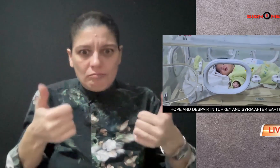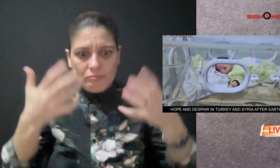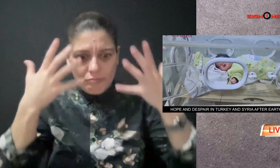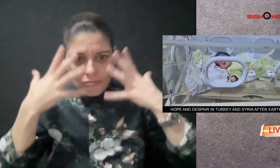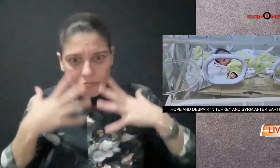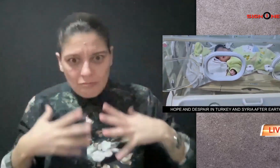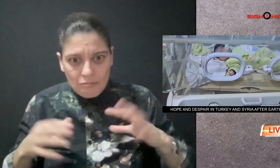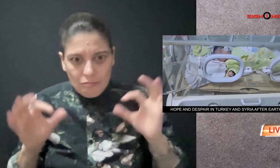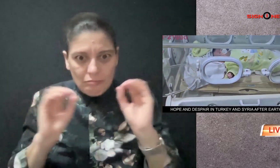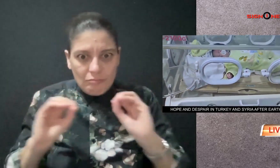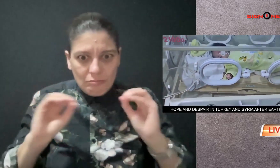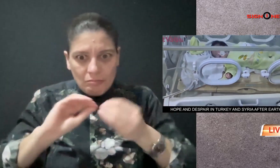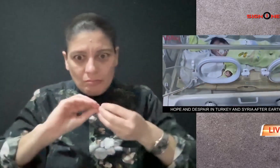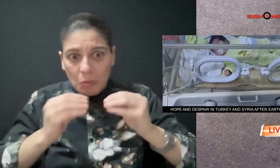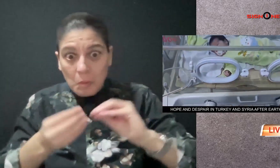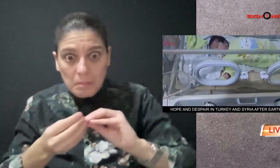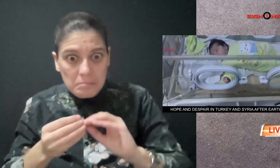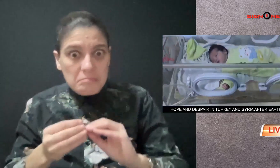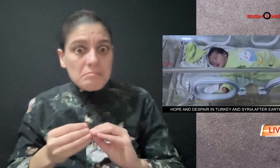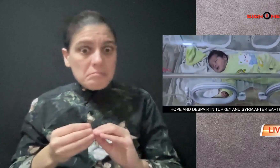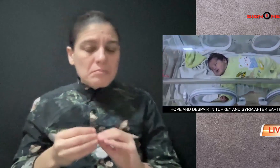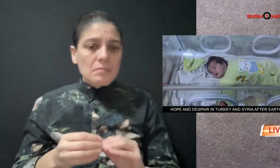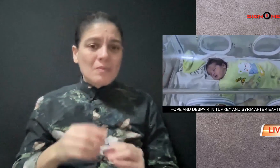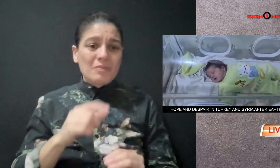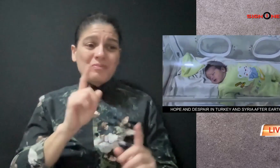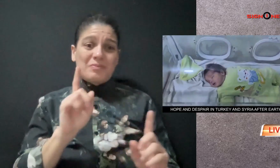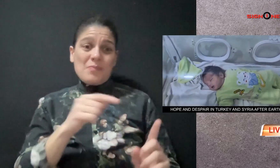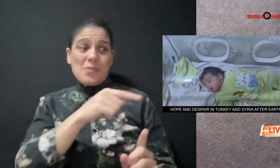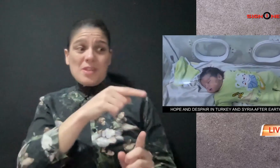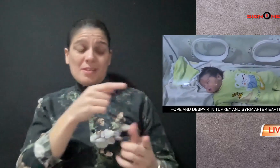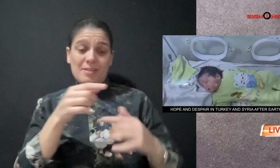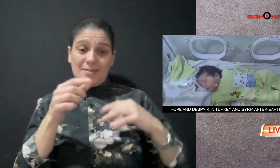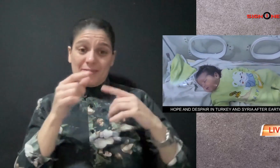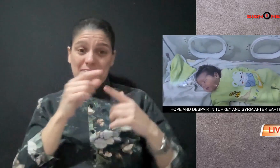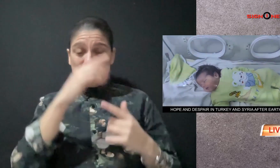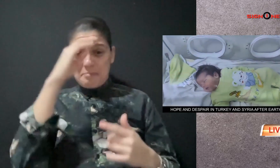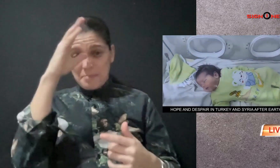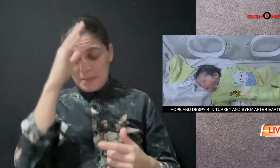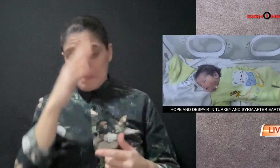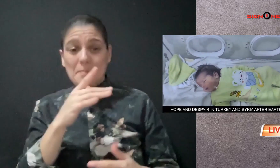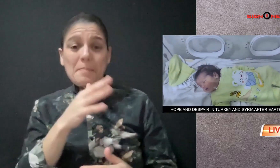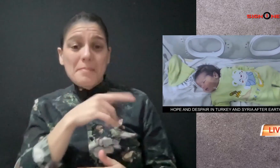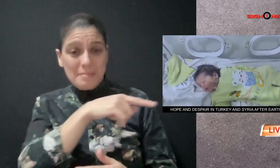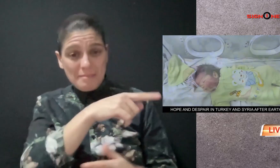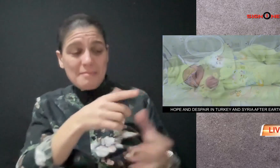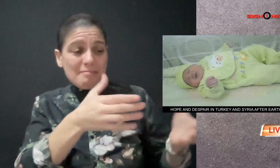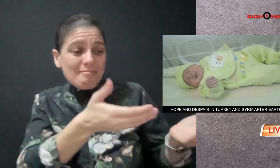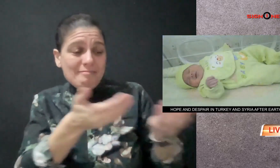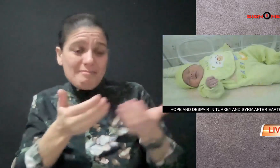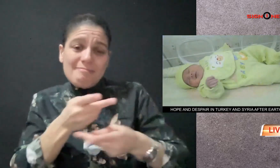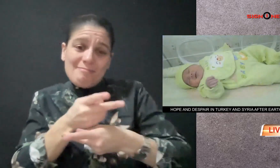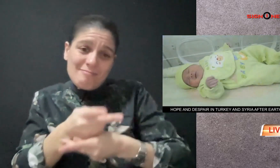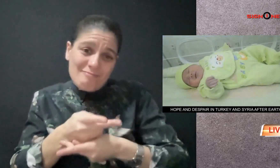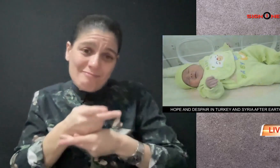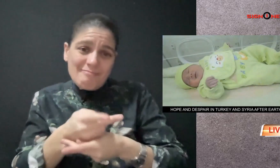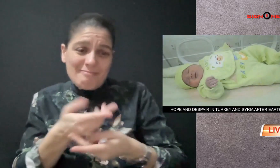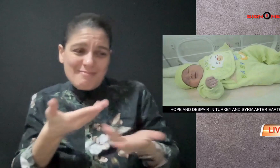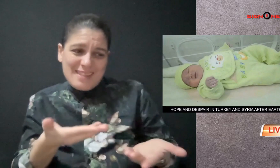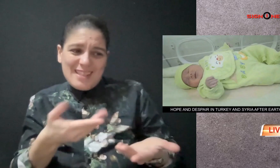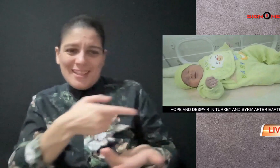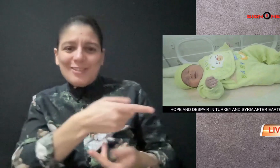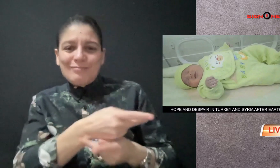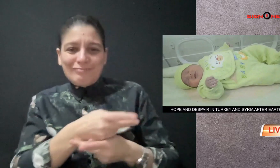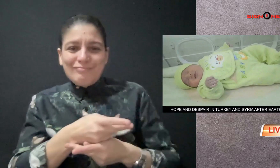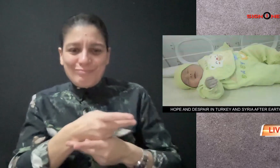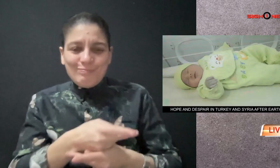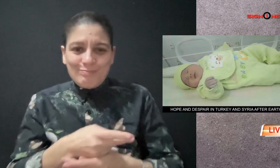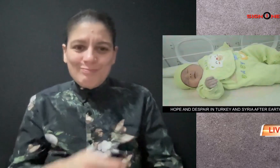and does not need additional help the doctor and his wife are taking care of the infant